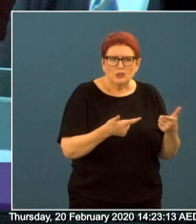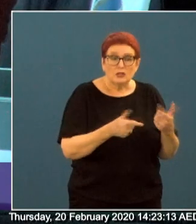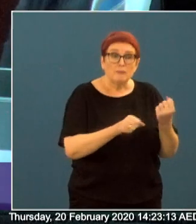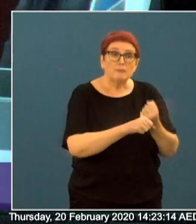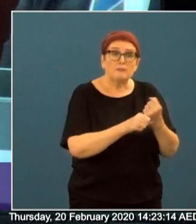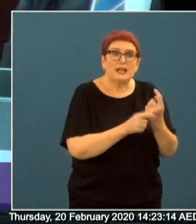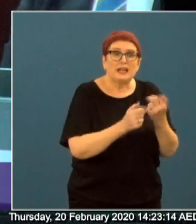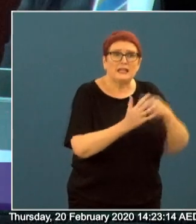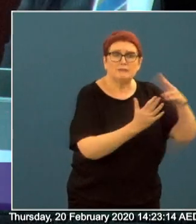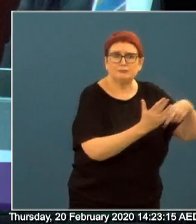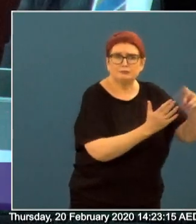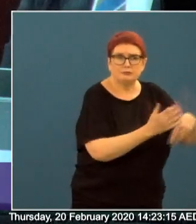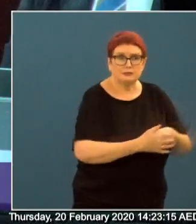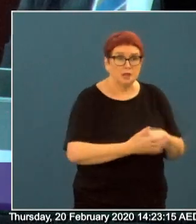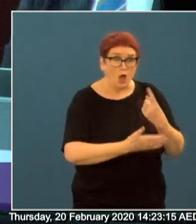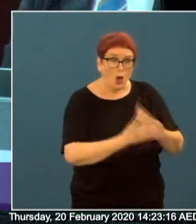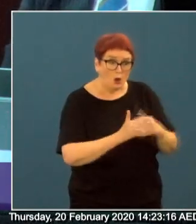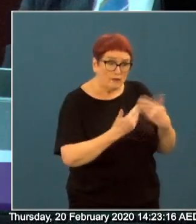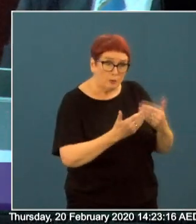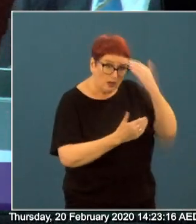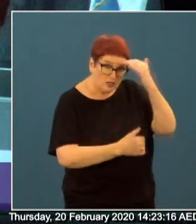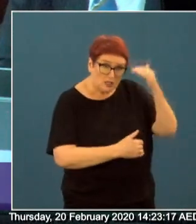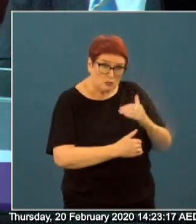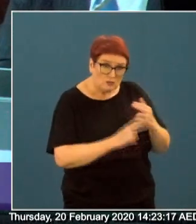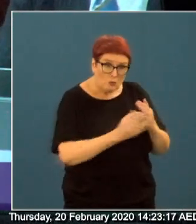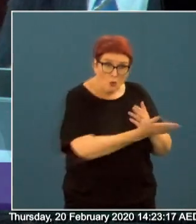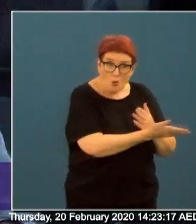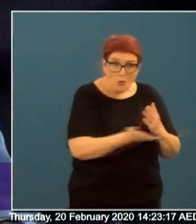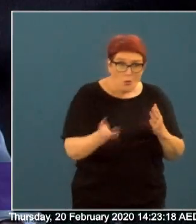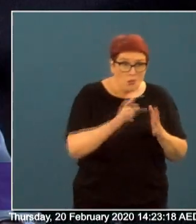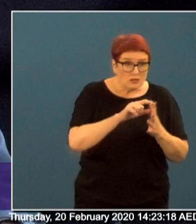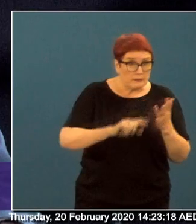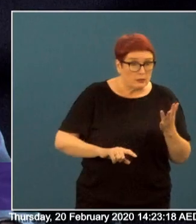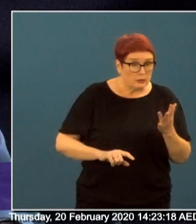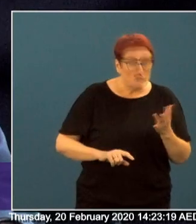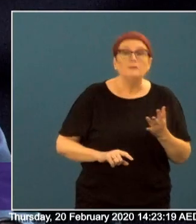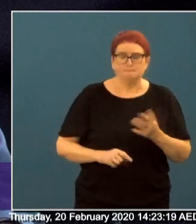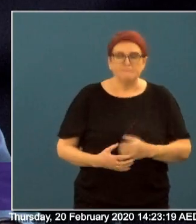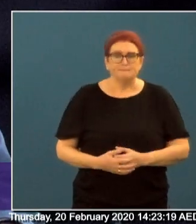I assume that's not limited to intellectual disability, but across the board, is that right? That would be the desire.